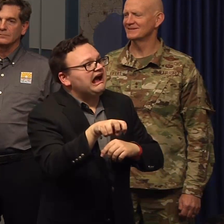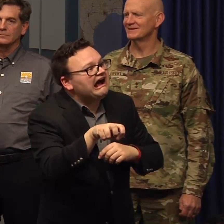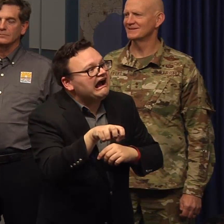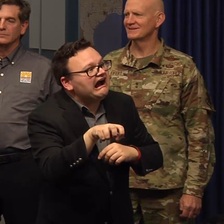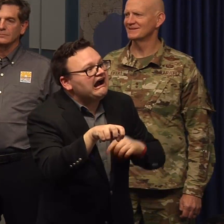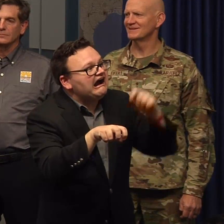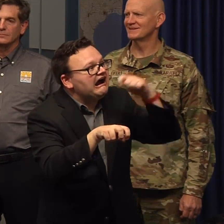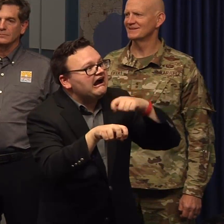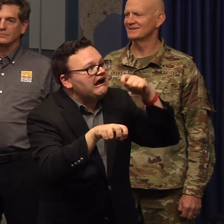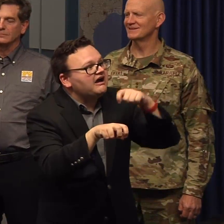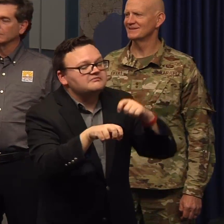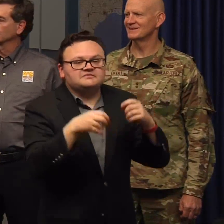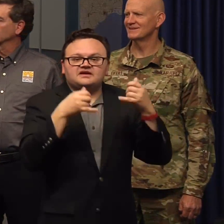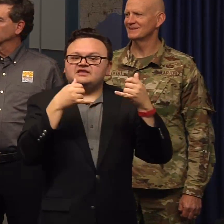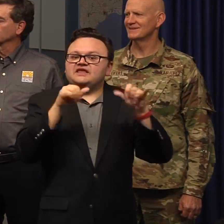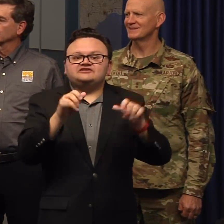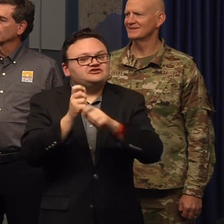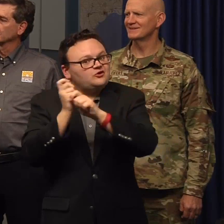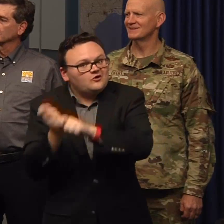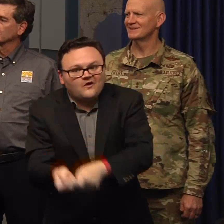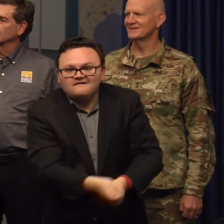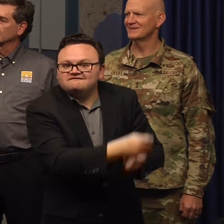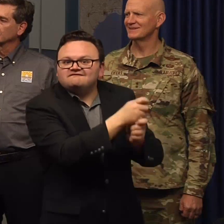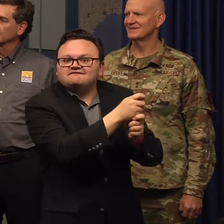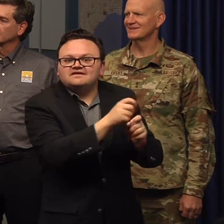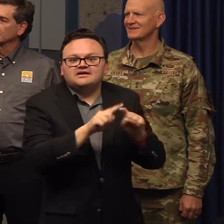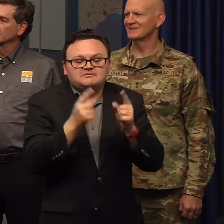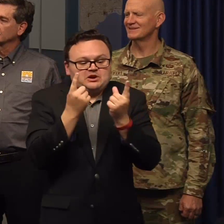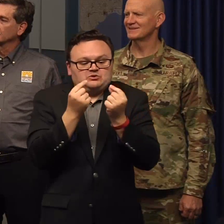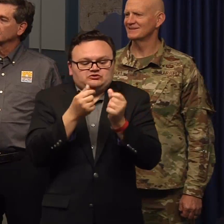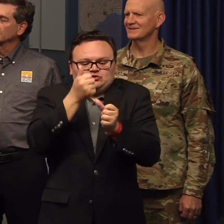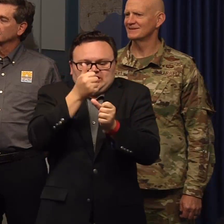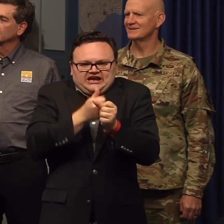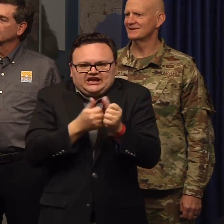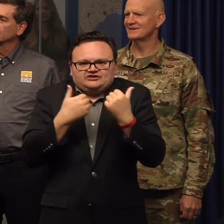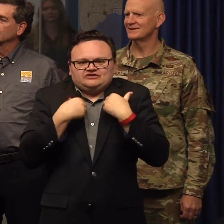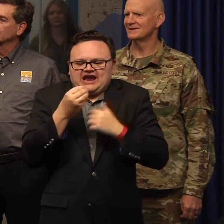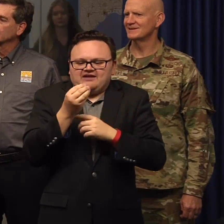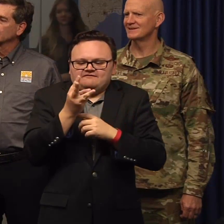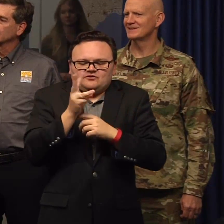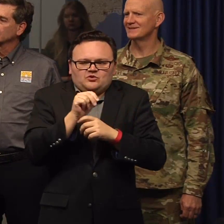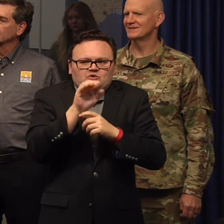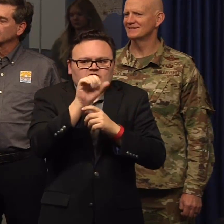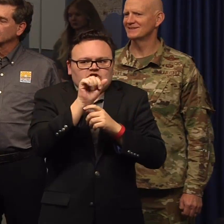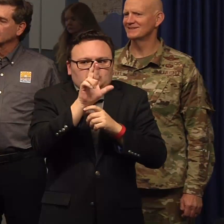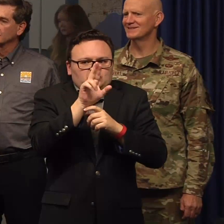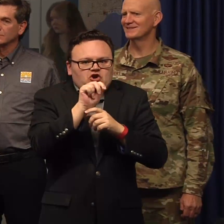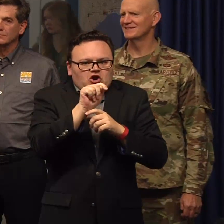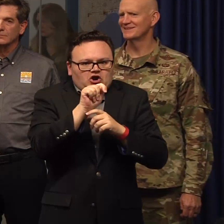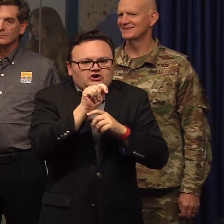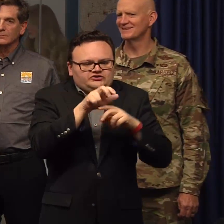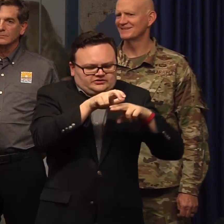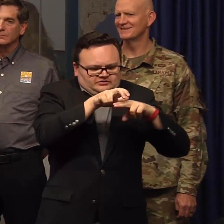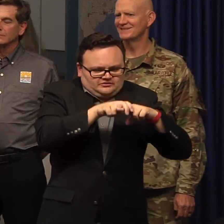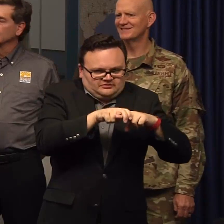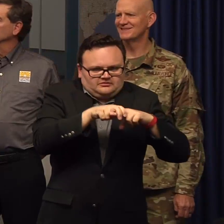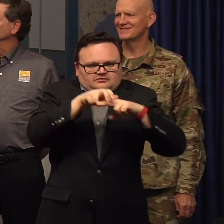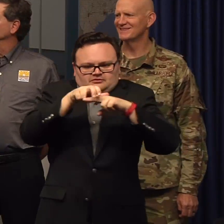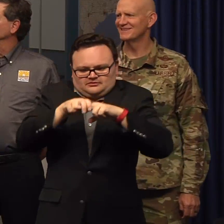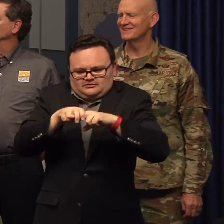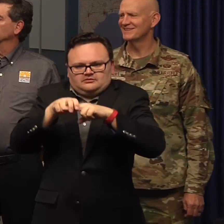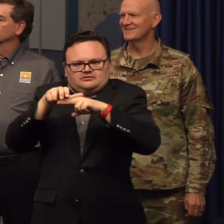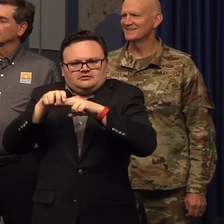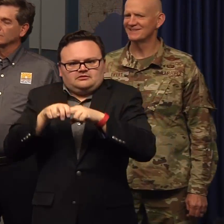ANDGETTING A SWAB .